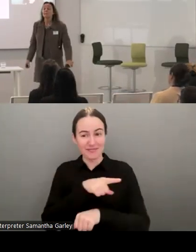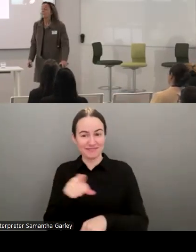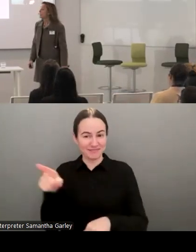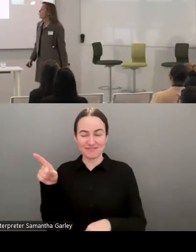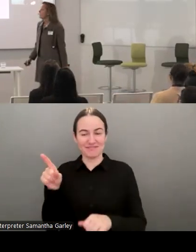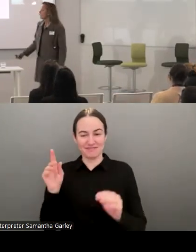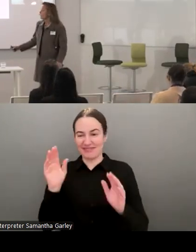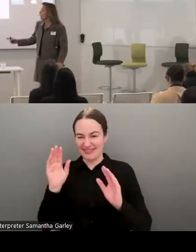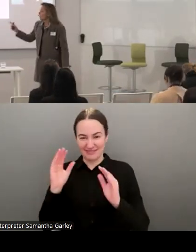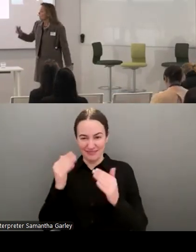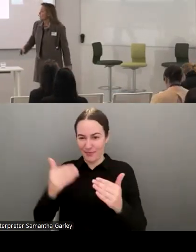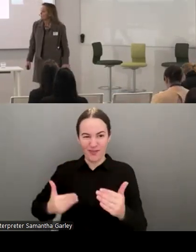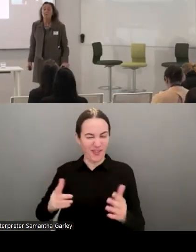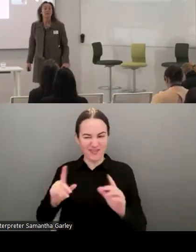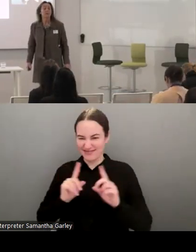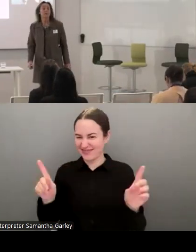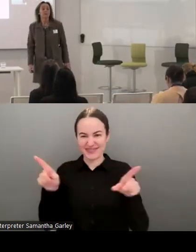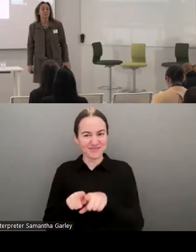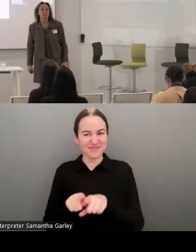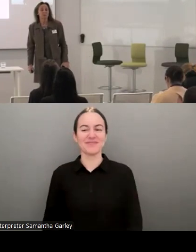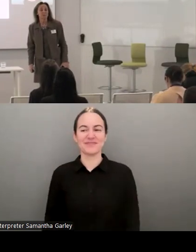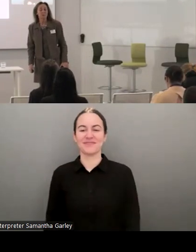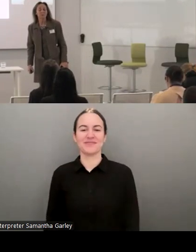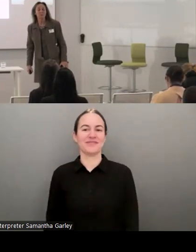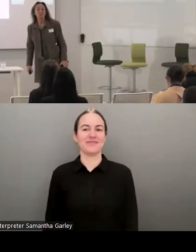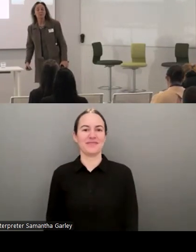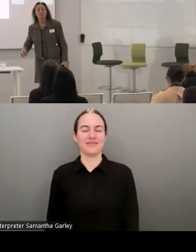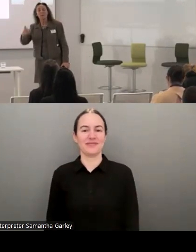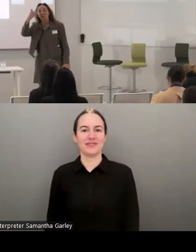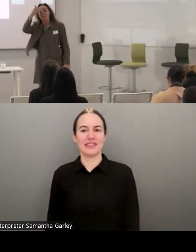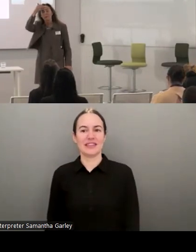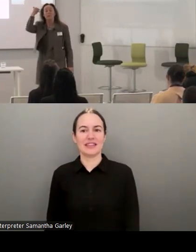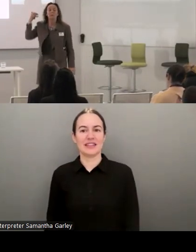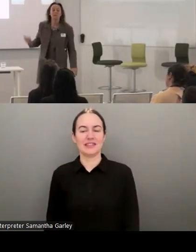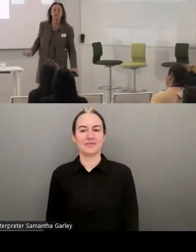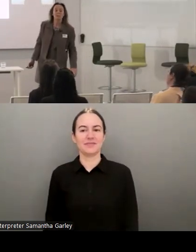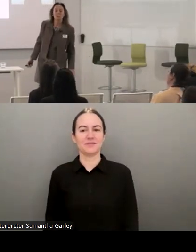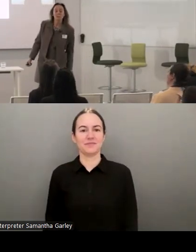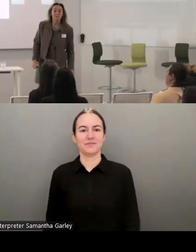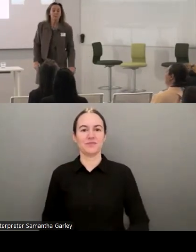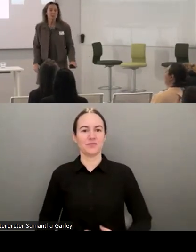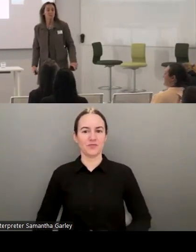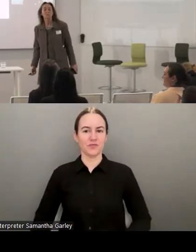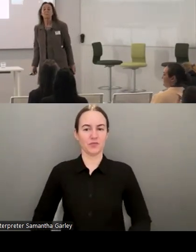So when we are, getting captions in a little bit of a strange order here, but I think now it's live. So if I just continue to do blah, blah,